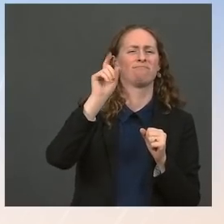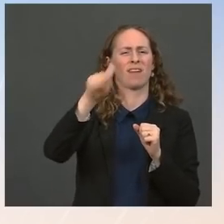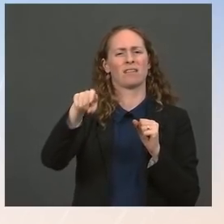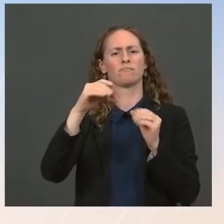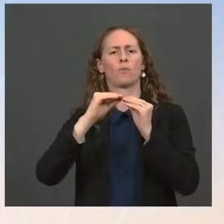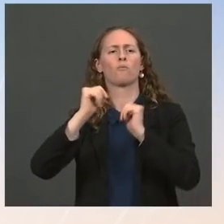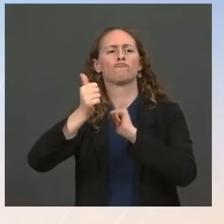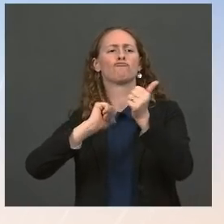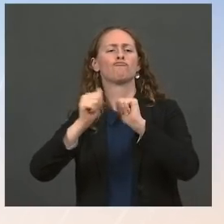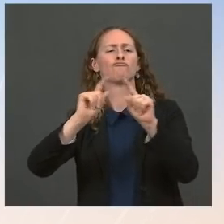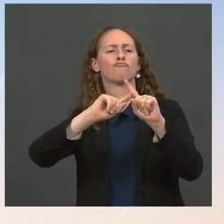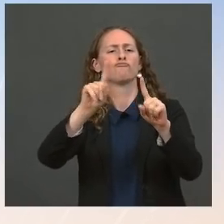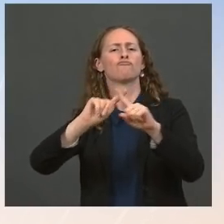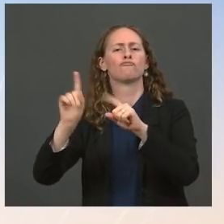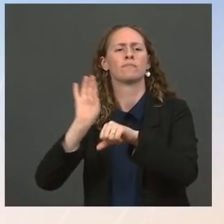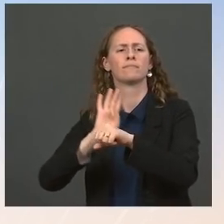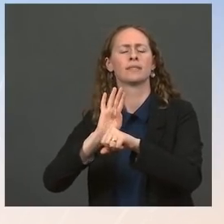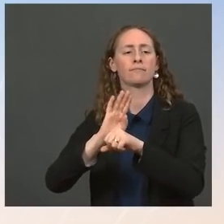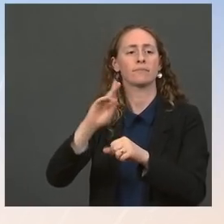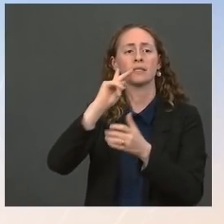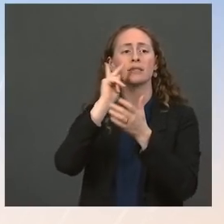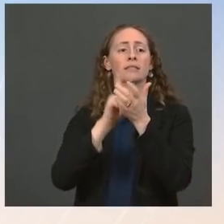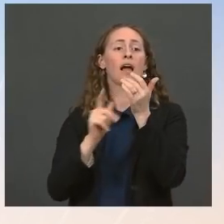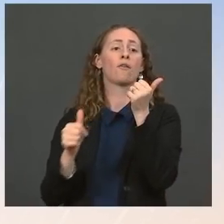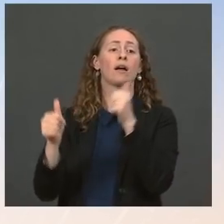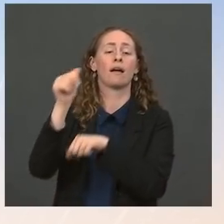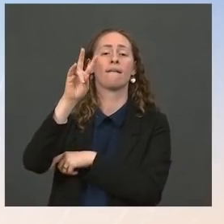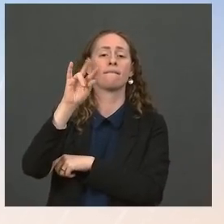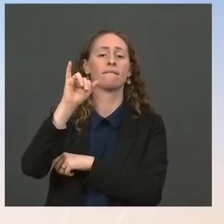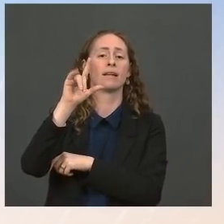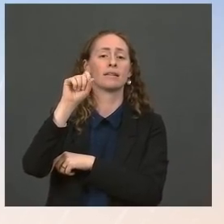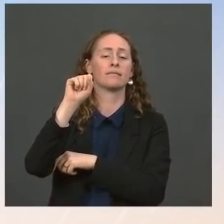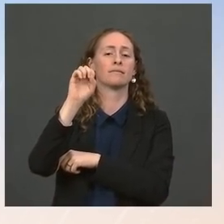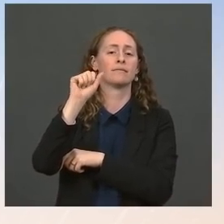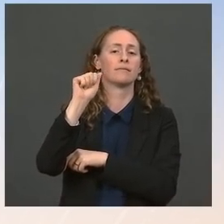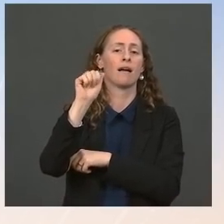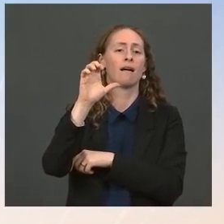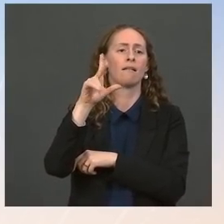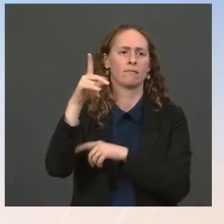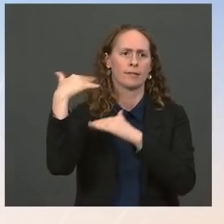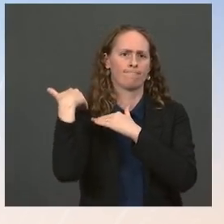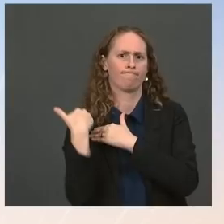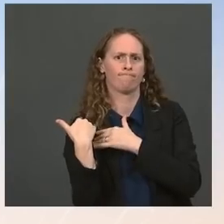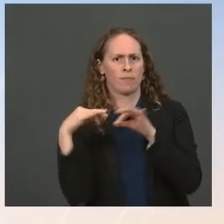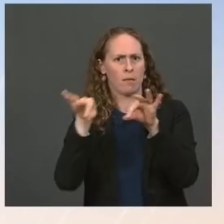Secretary Vilsack has been focused on this as one of his primary issues, one of the reasons we announced